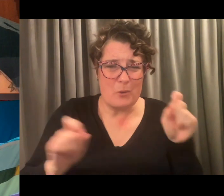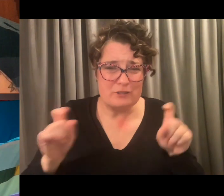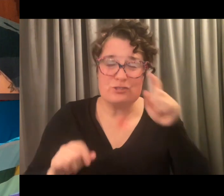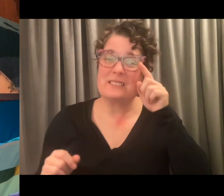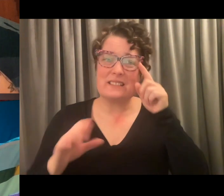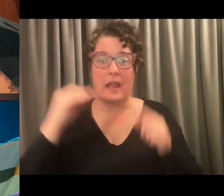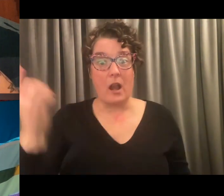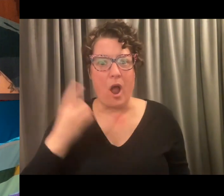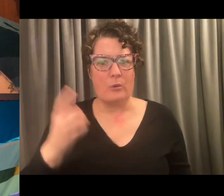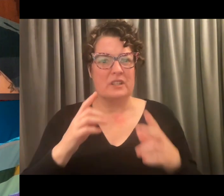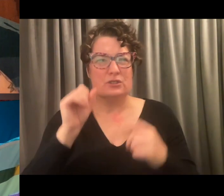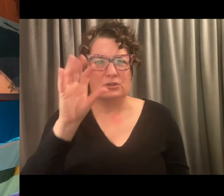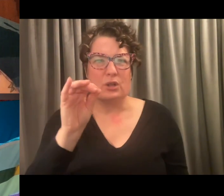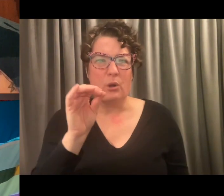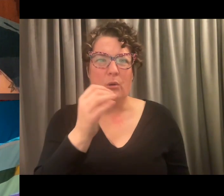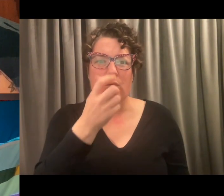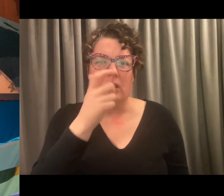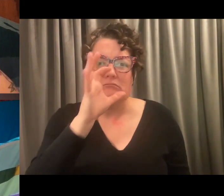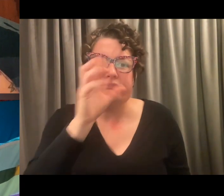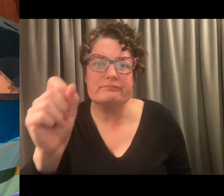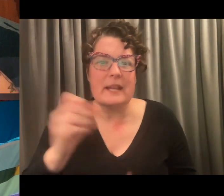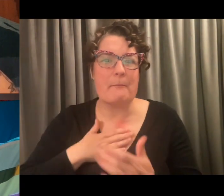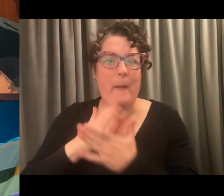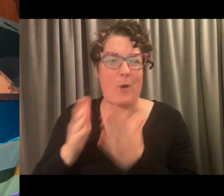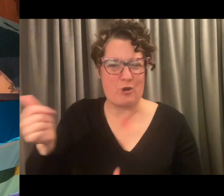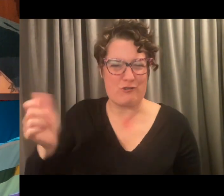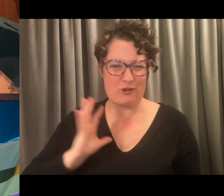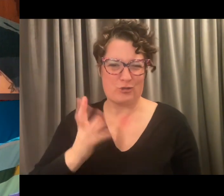They just wanna like, they just like them more than most adults you know?